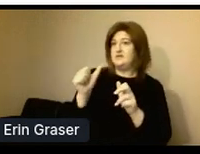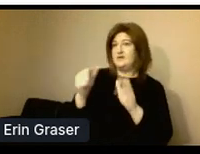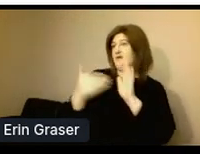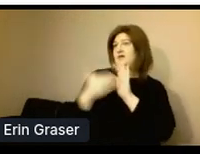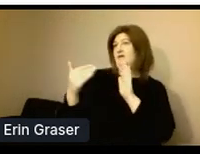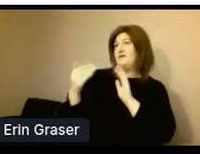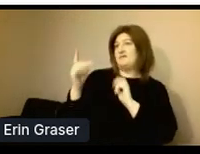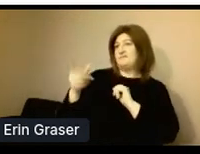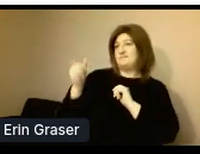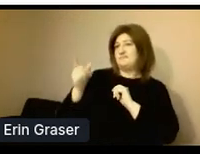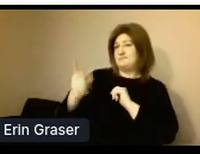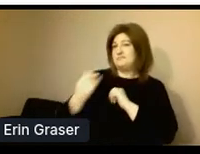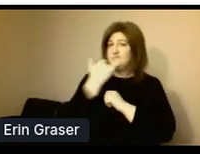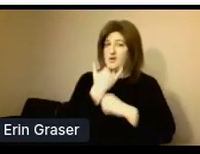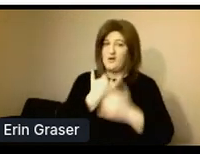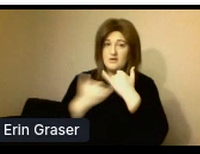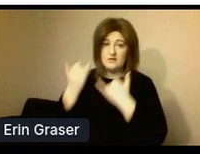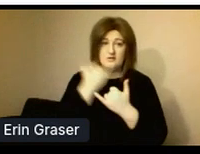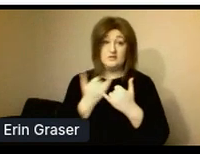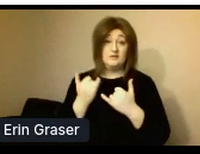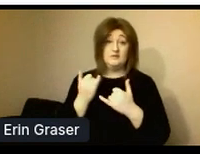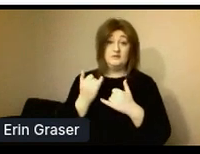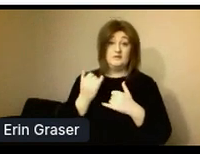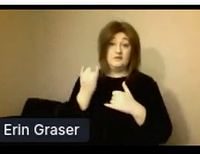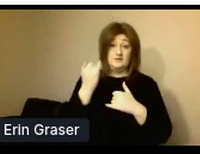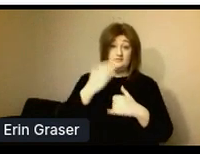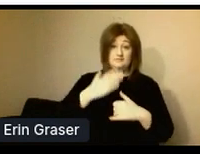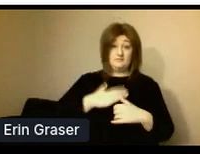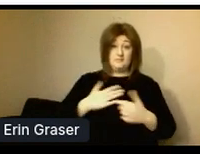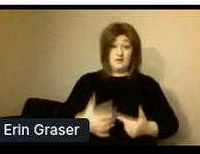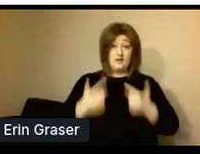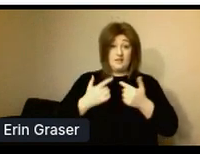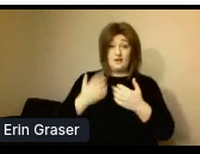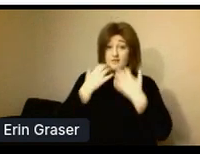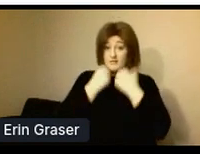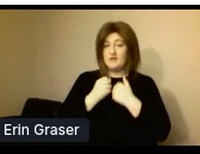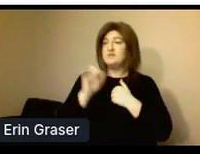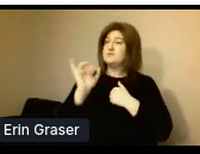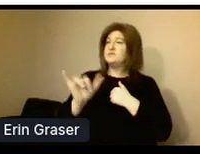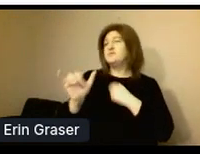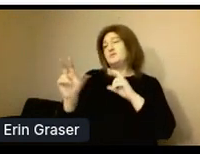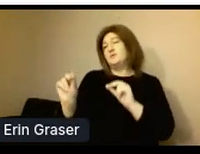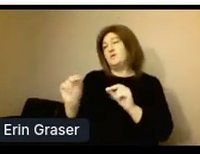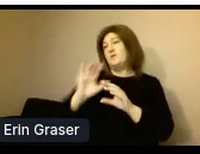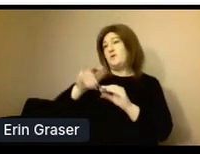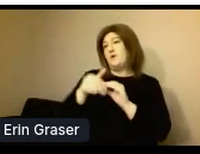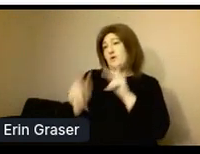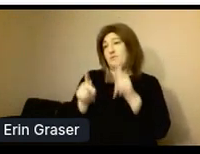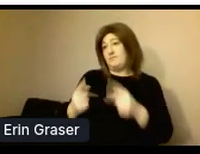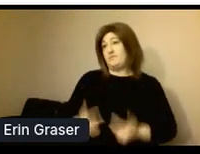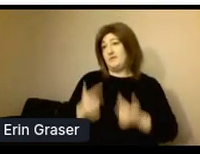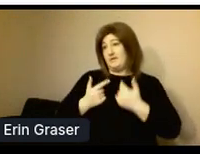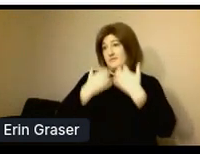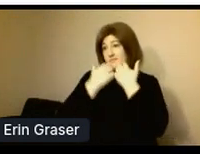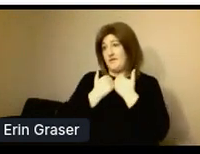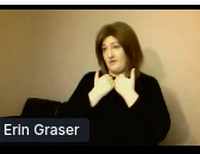If somebody is saying, my life matters, don't say, well, no, everybody's life matters.